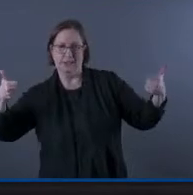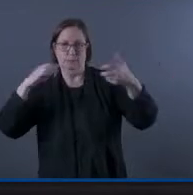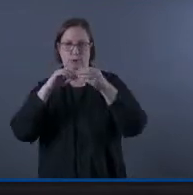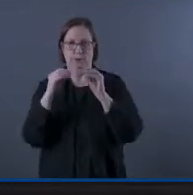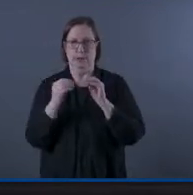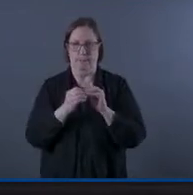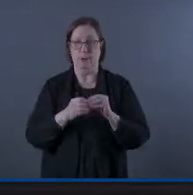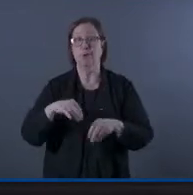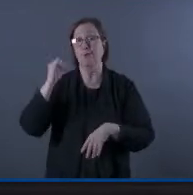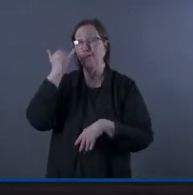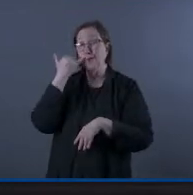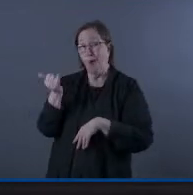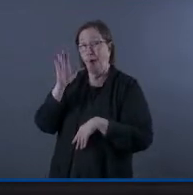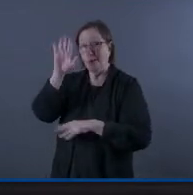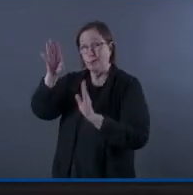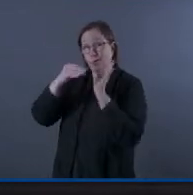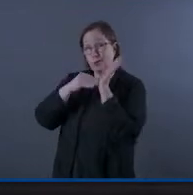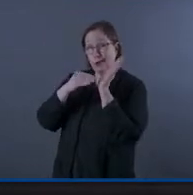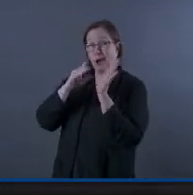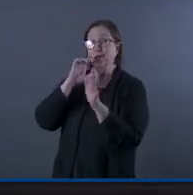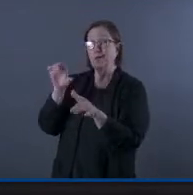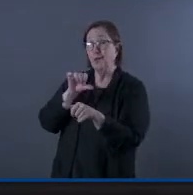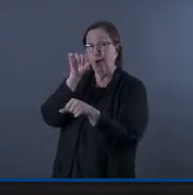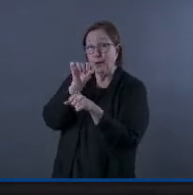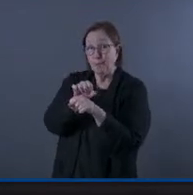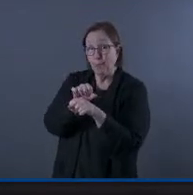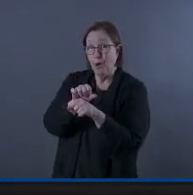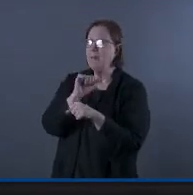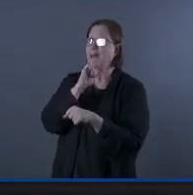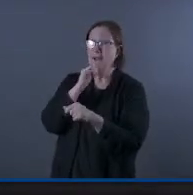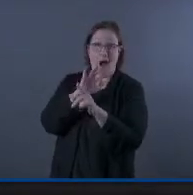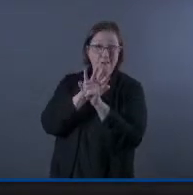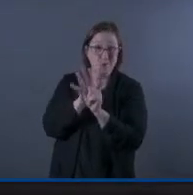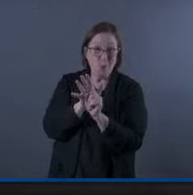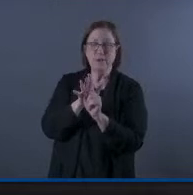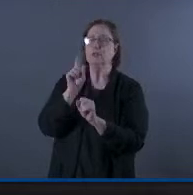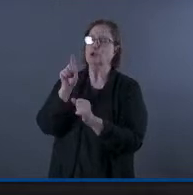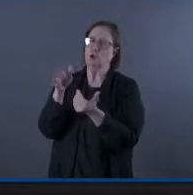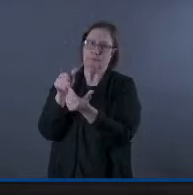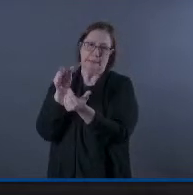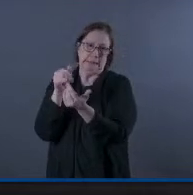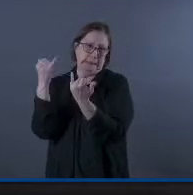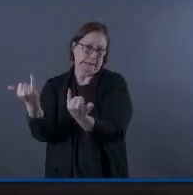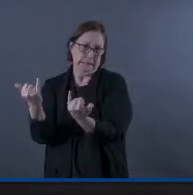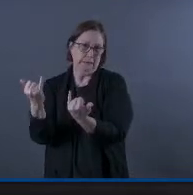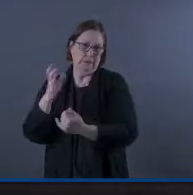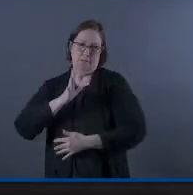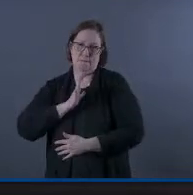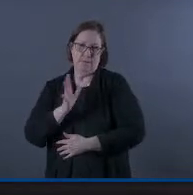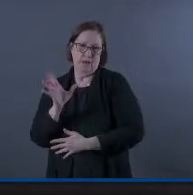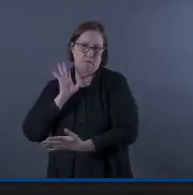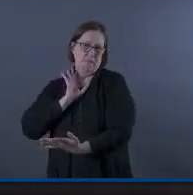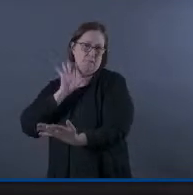And so that should be fine. We also heard a lot about our on-hold message